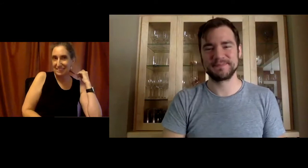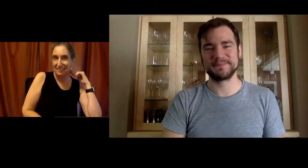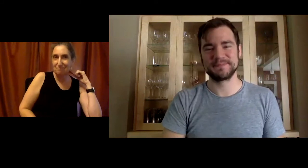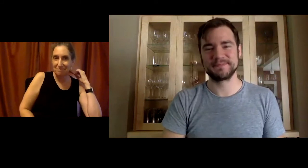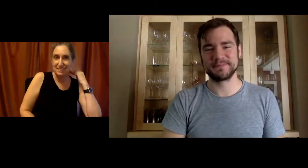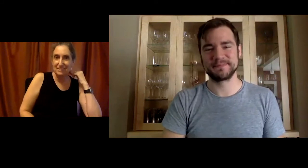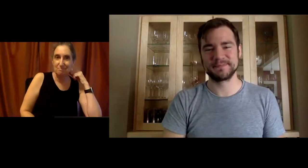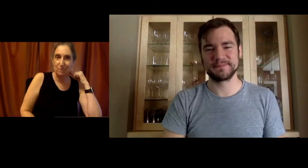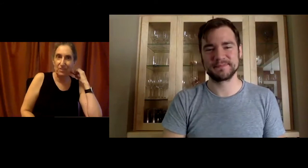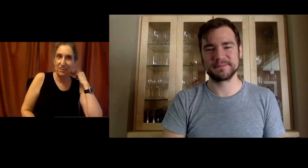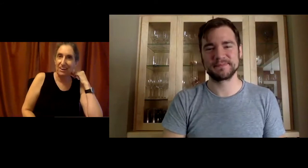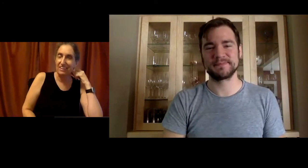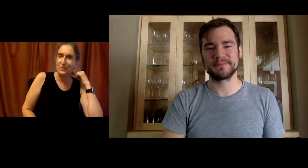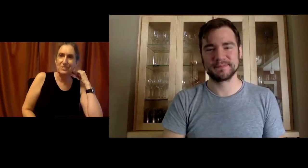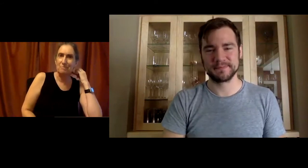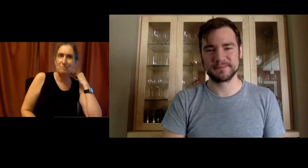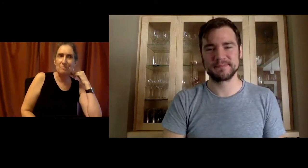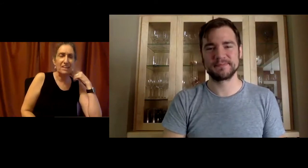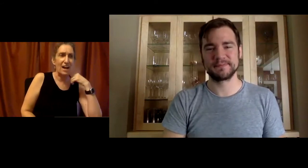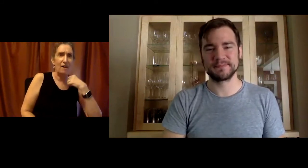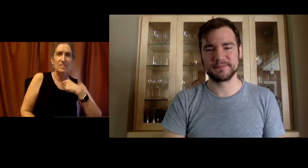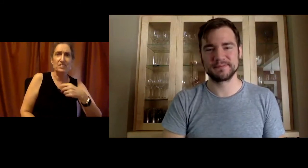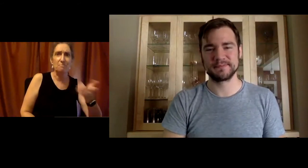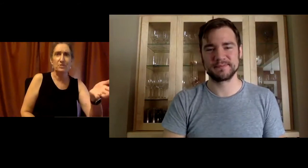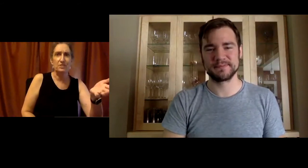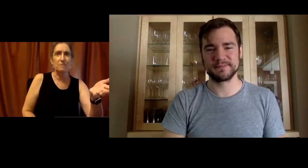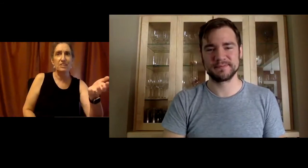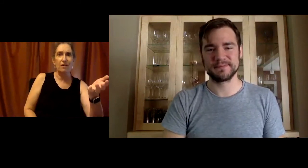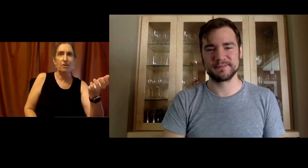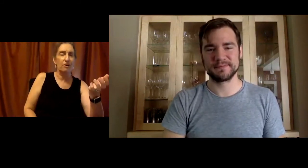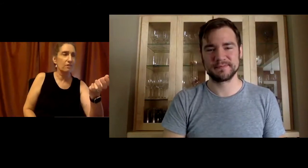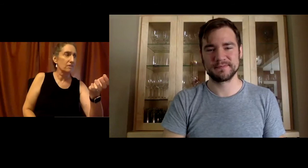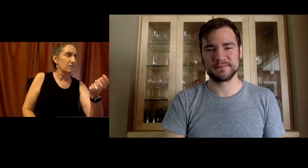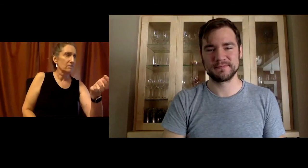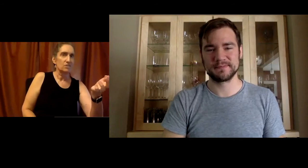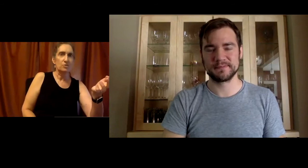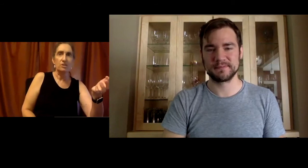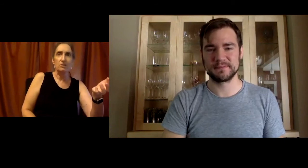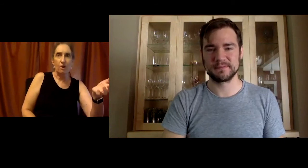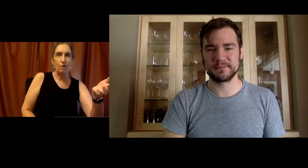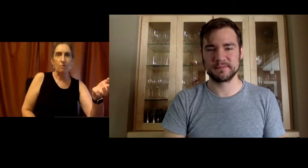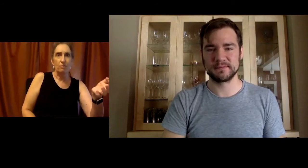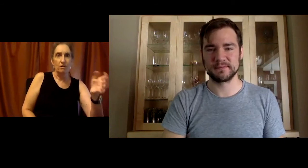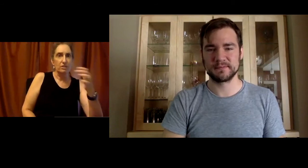Yeah, his brother are doing some, I know how he just put something together two years ago.